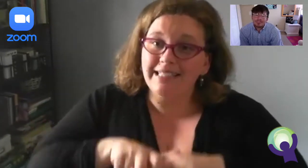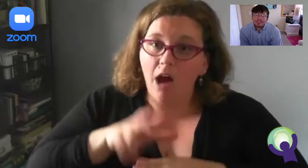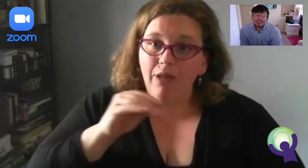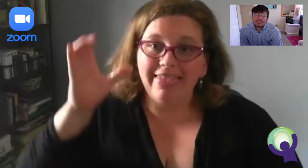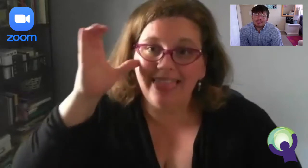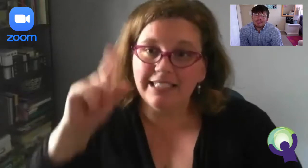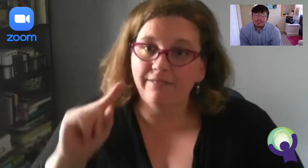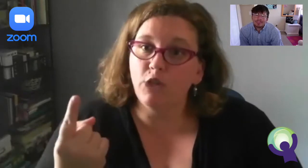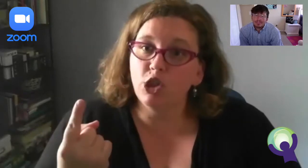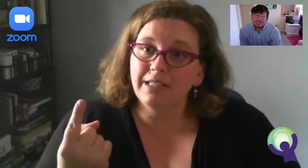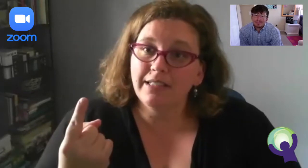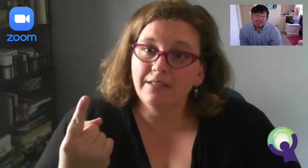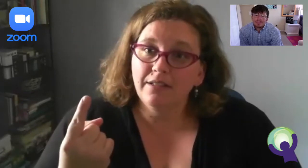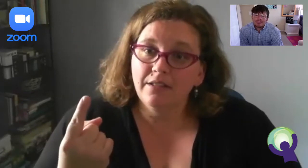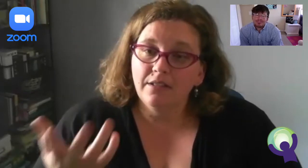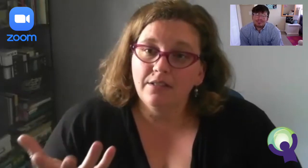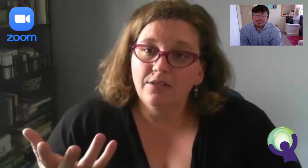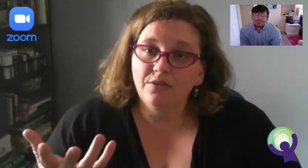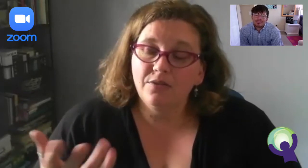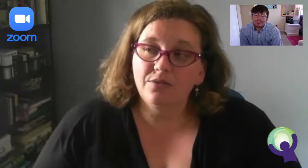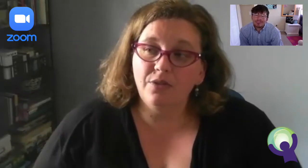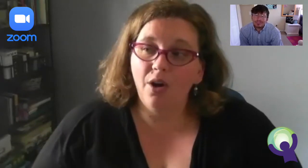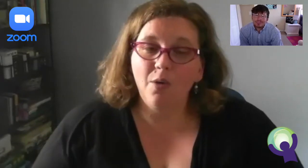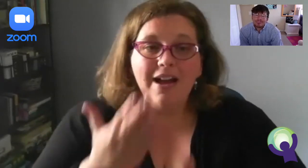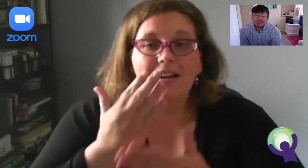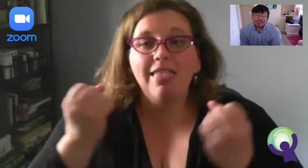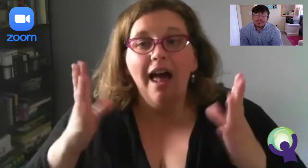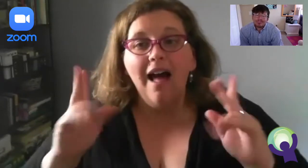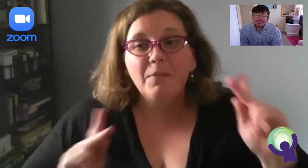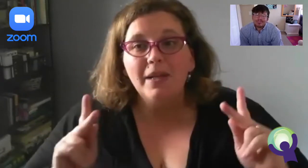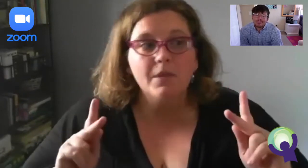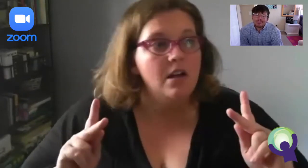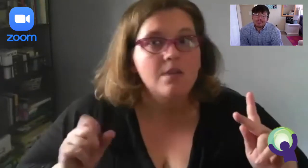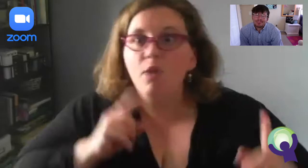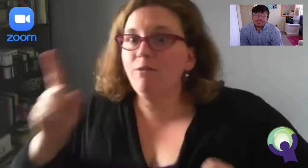the services or what they need. So I think sitting down and listening first is very important.